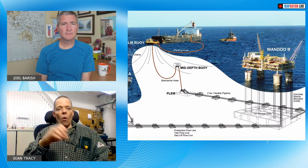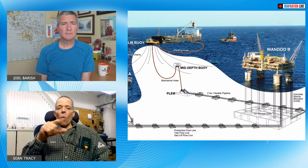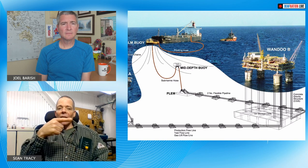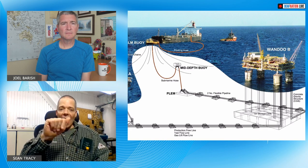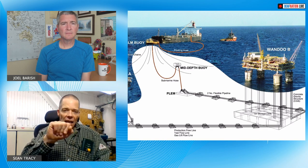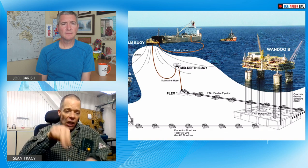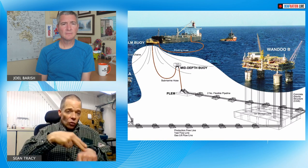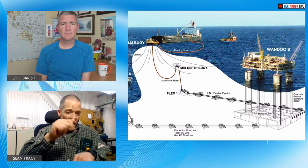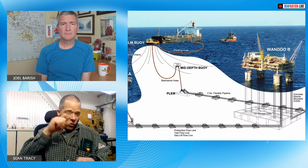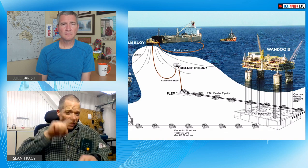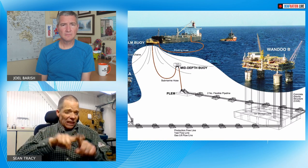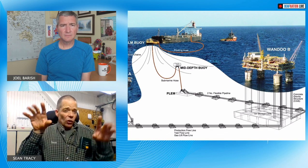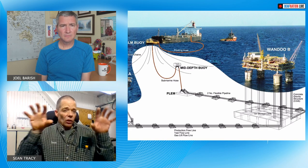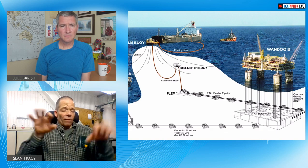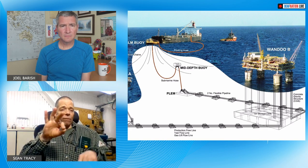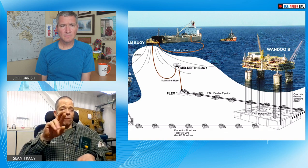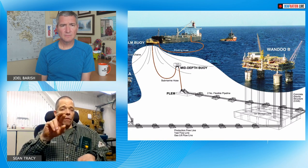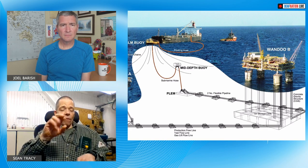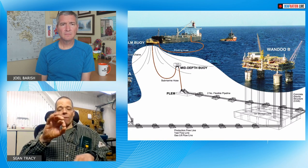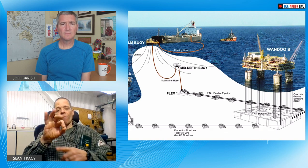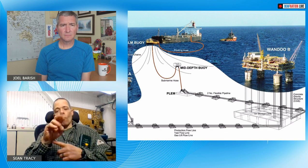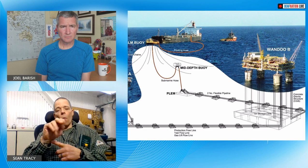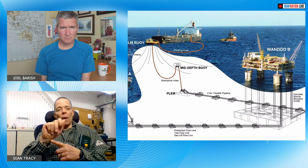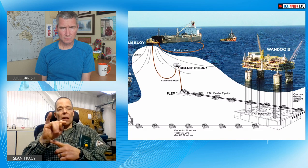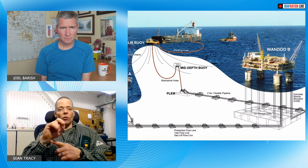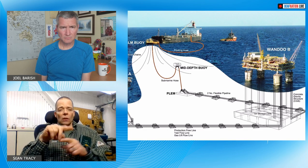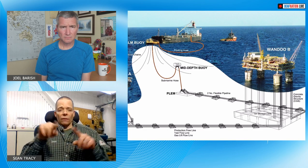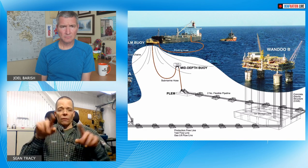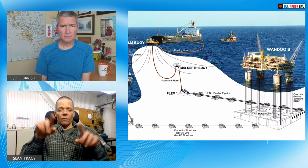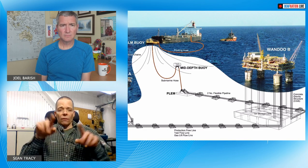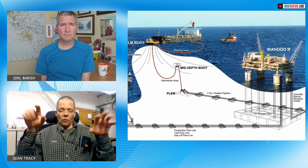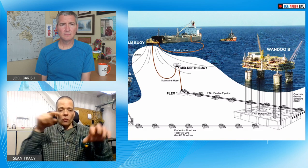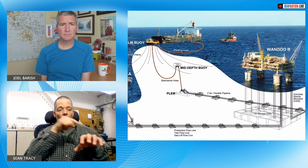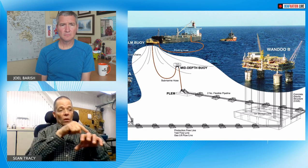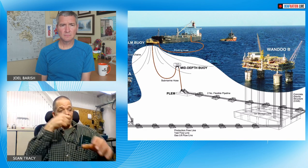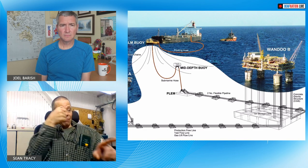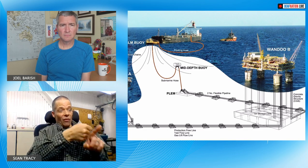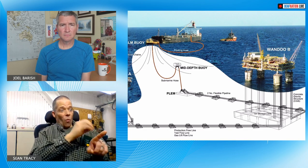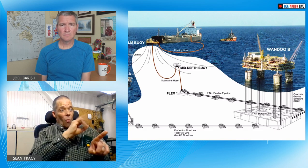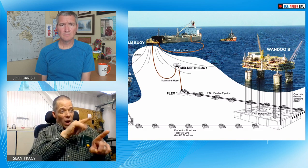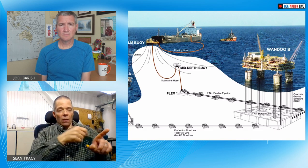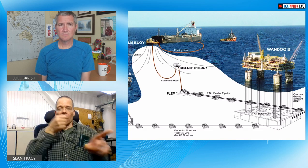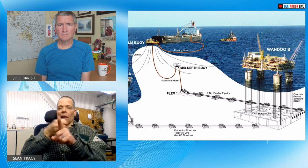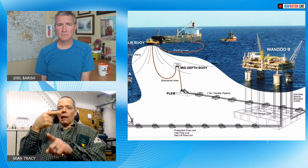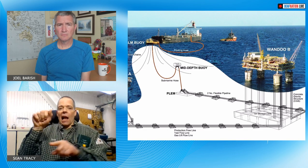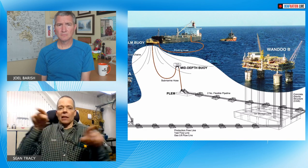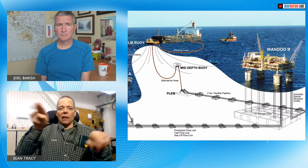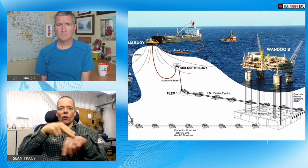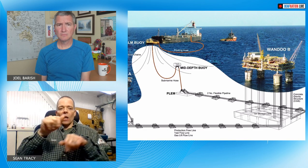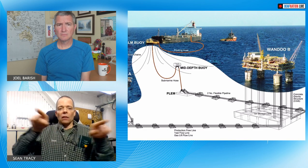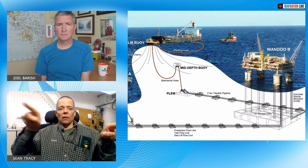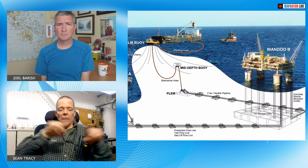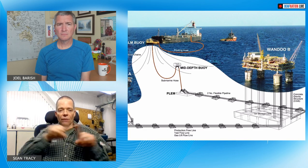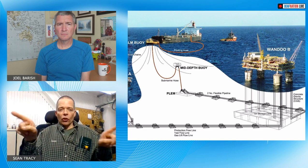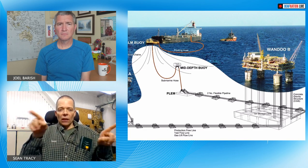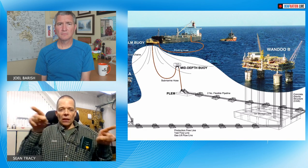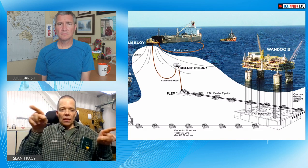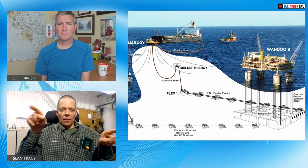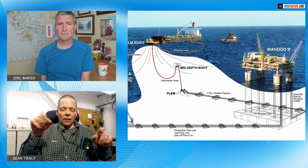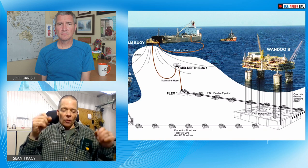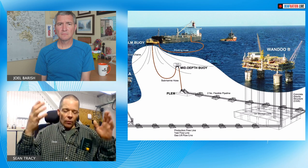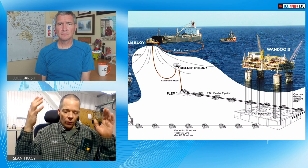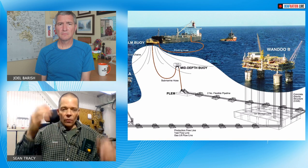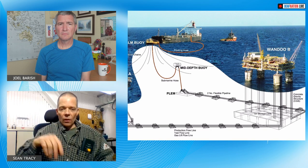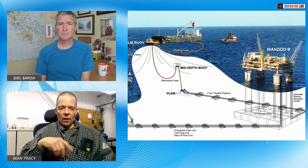The formations are different for oil and natural gas.